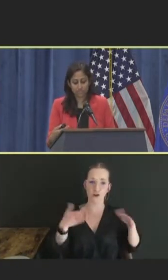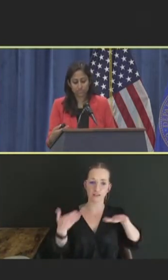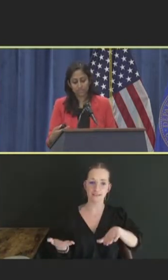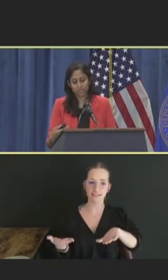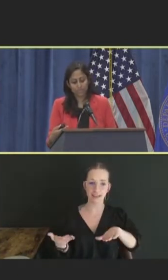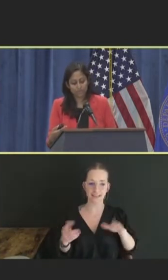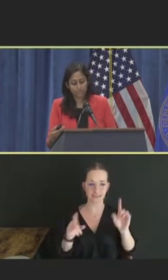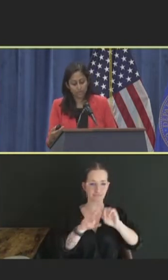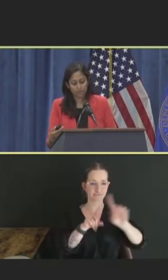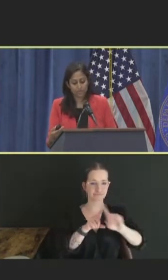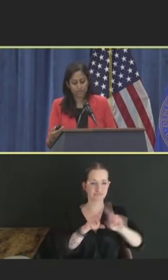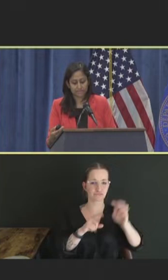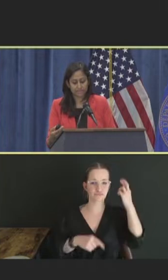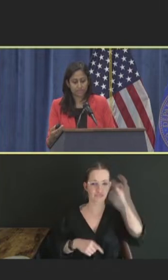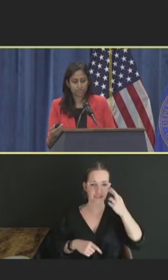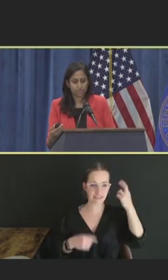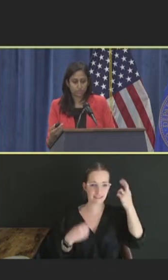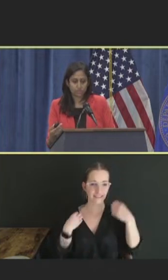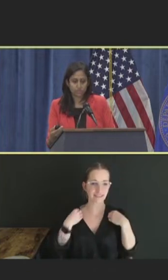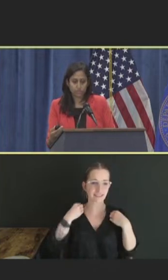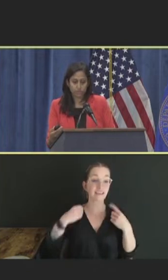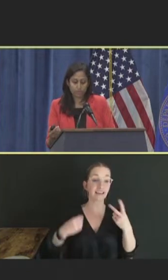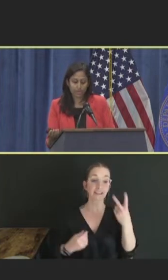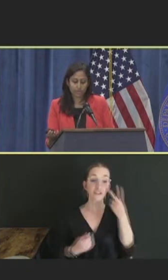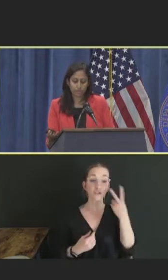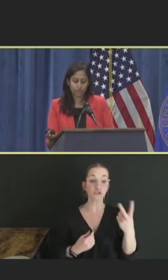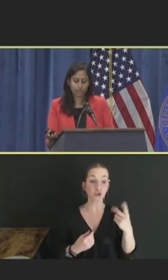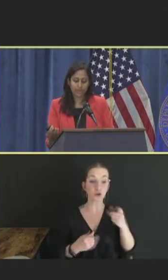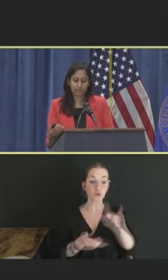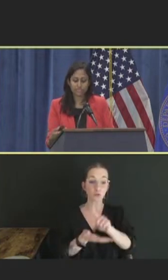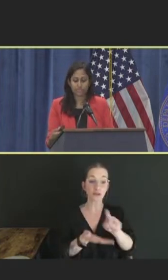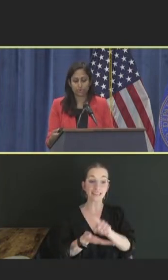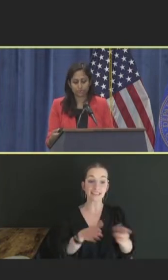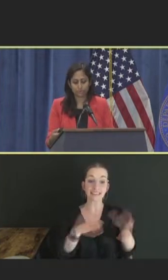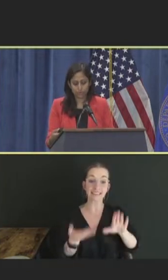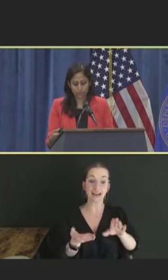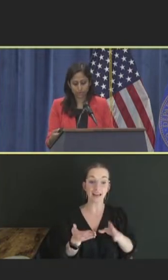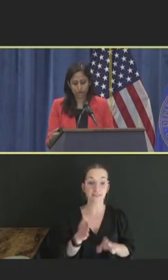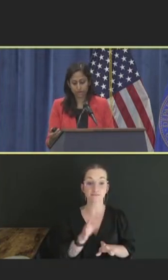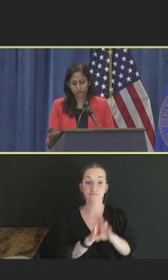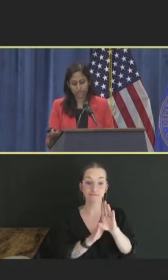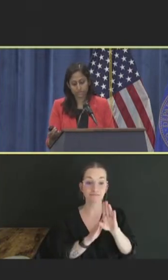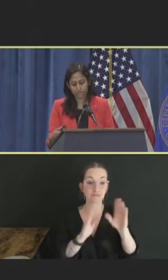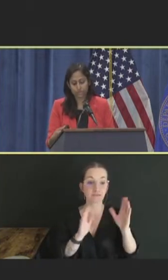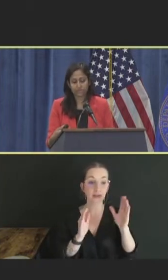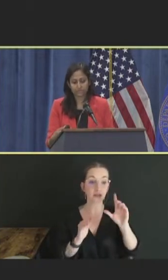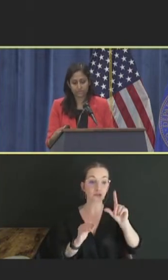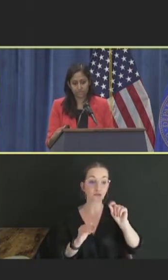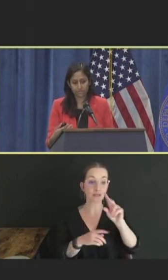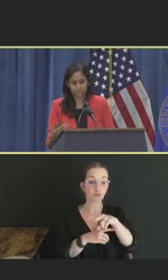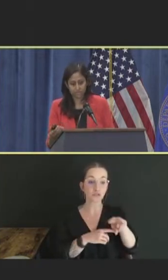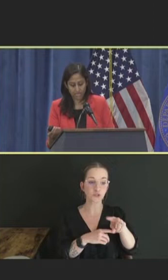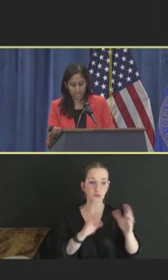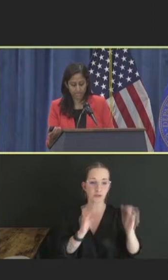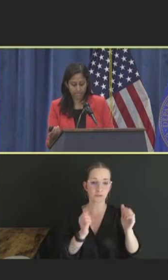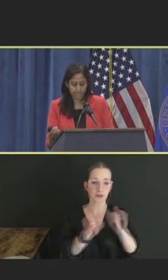in weekly number of deaths in 2022 compared with the average number for prior years, 2015 to 2019.